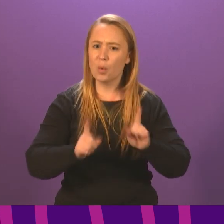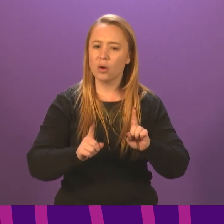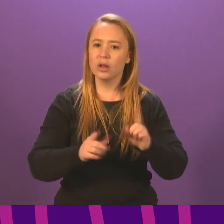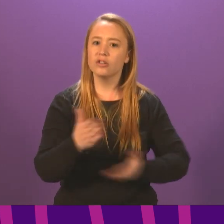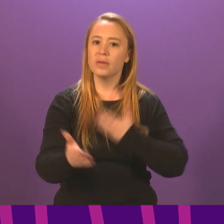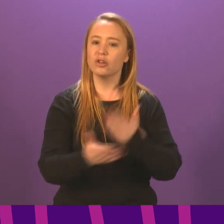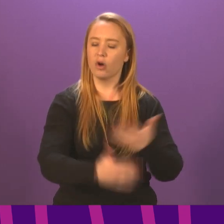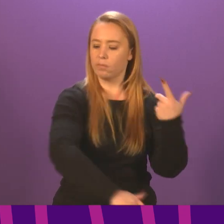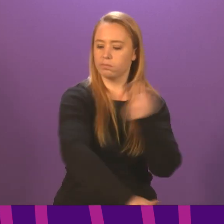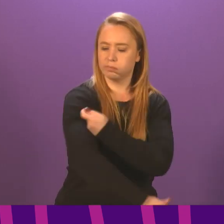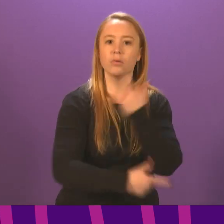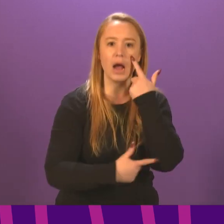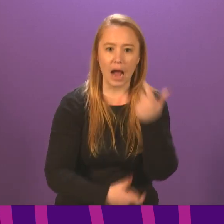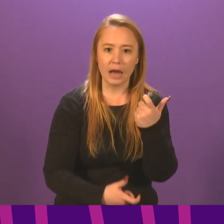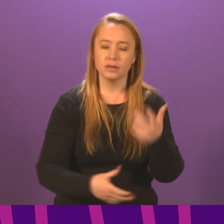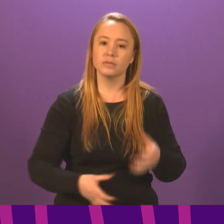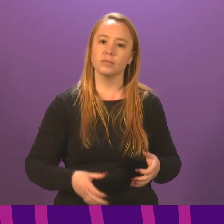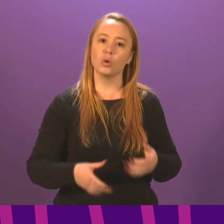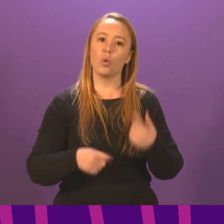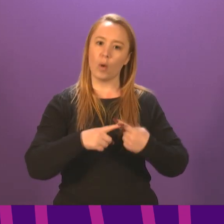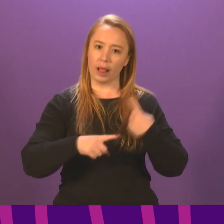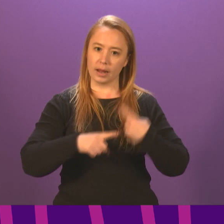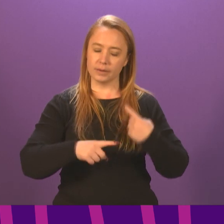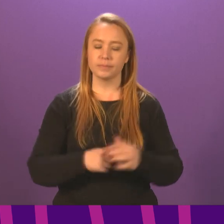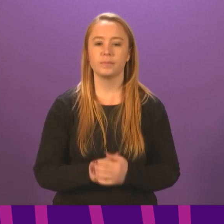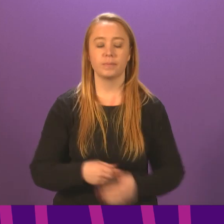that the vaccine can be delivered without undue delay?